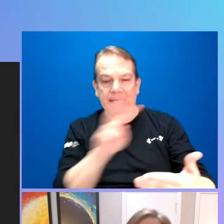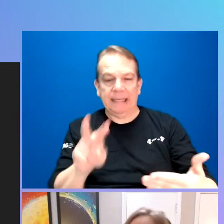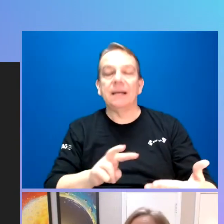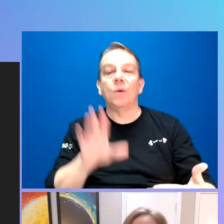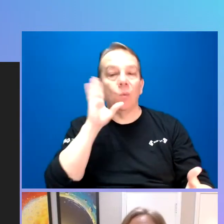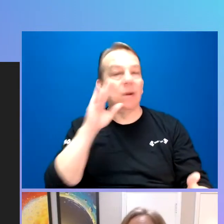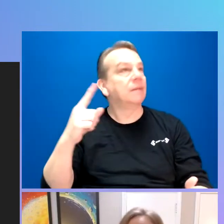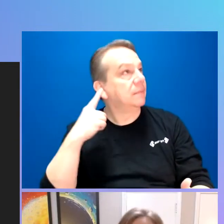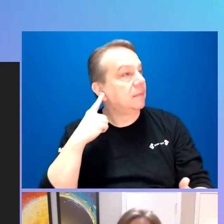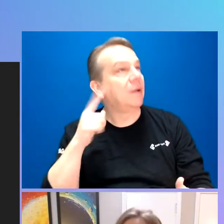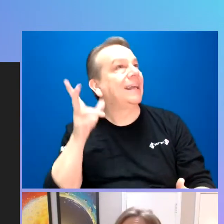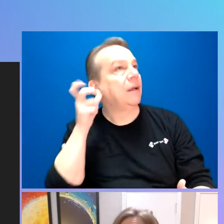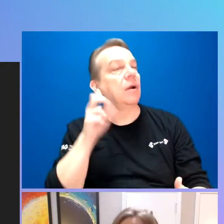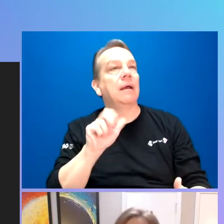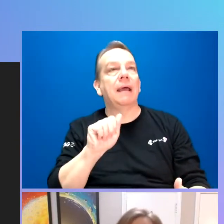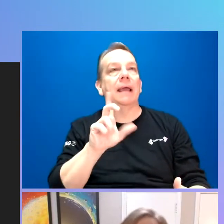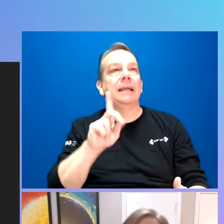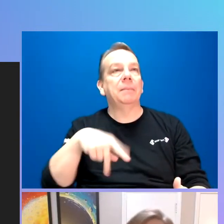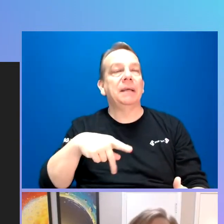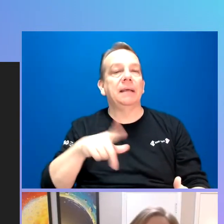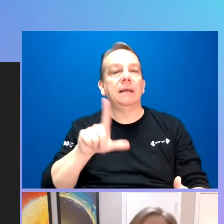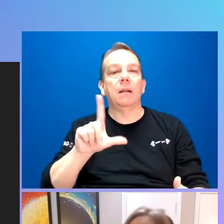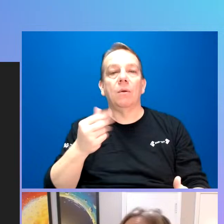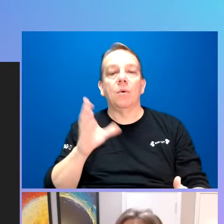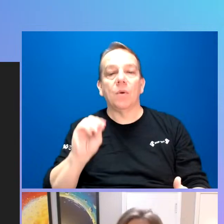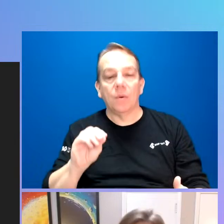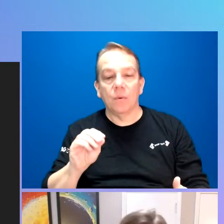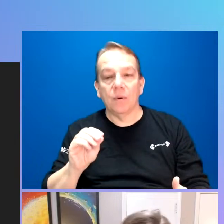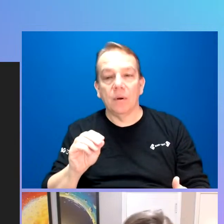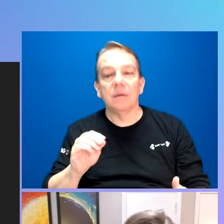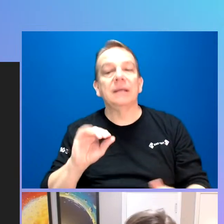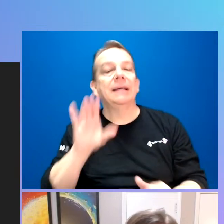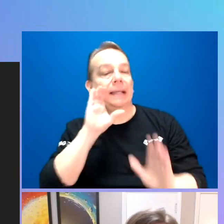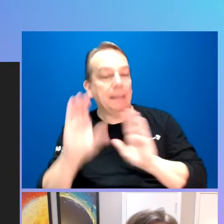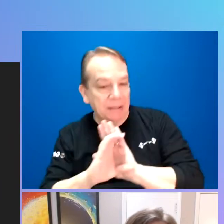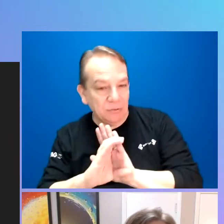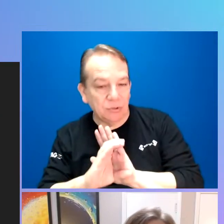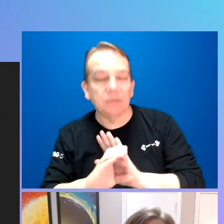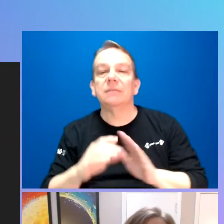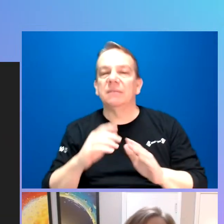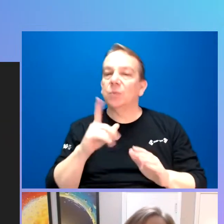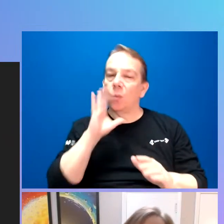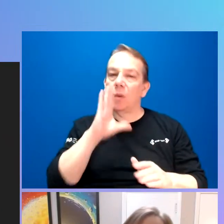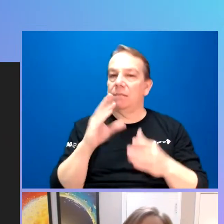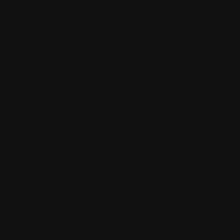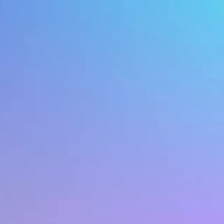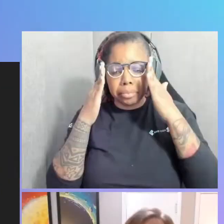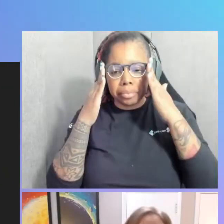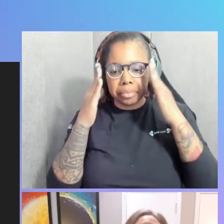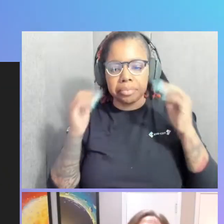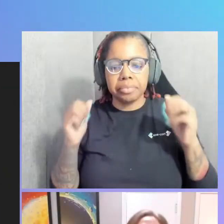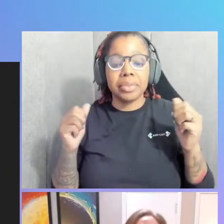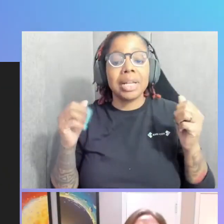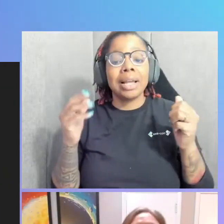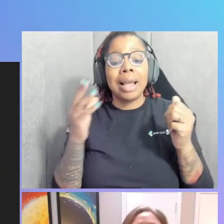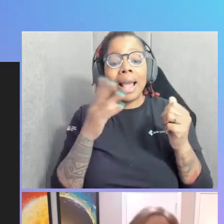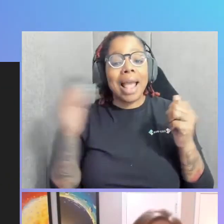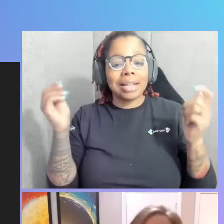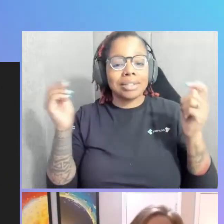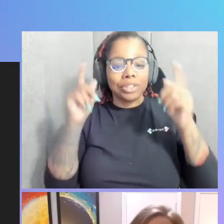ADP logo graphic or ADP logo